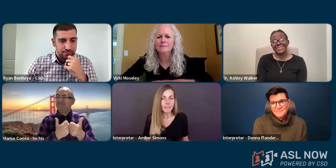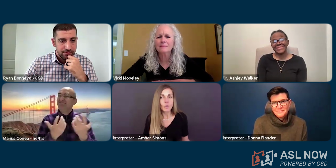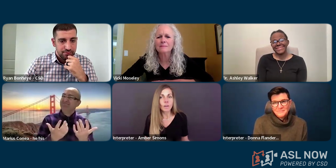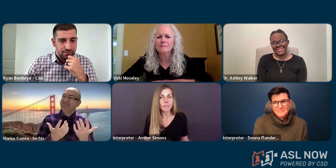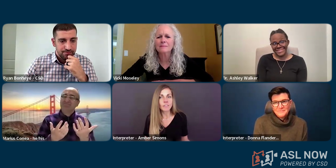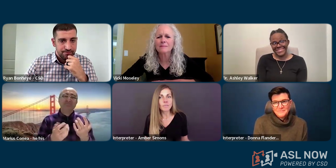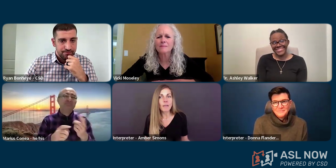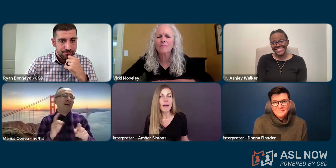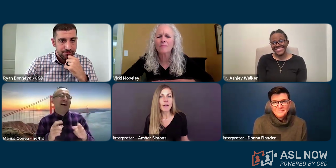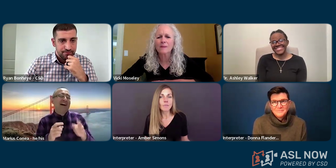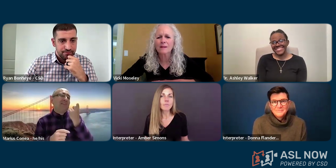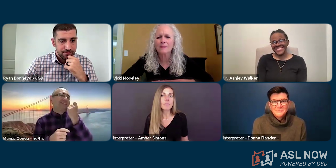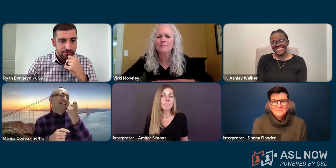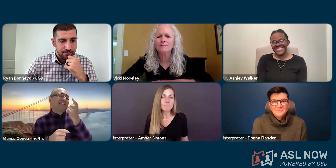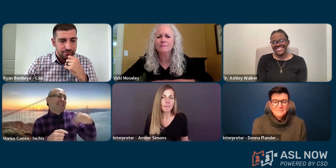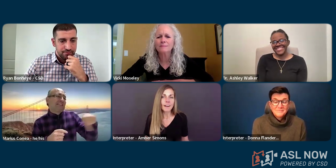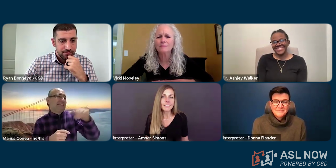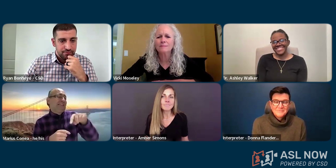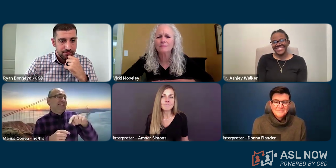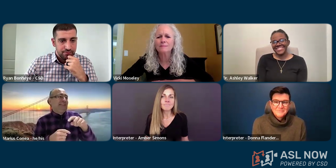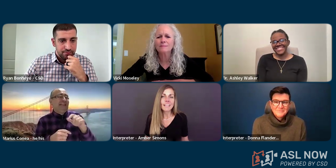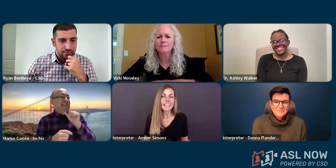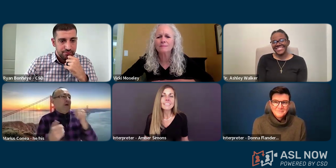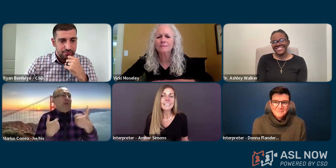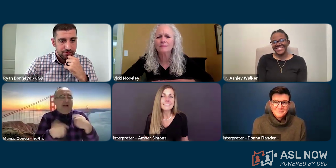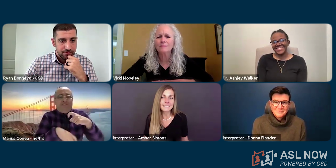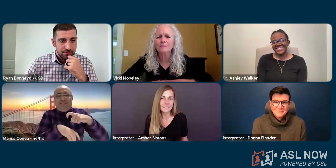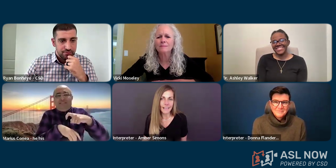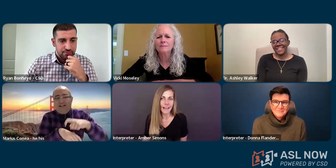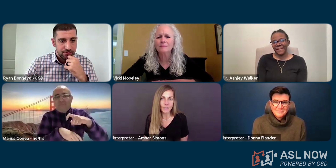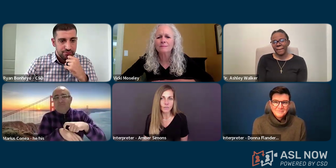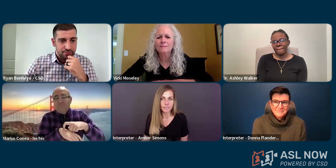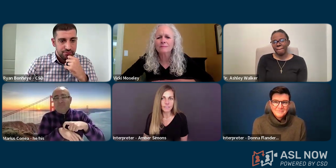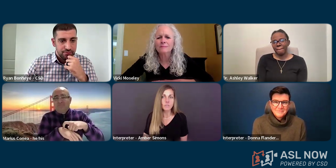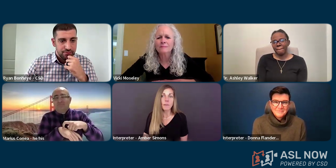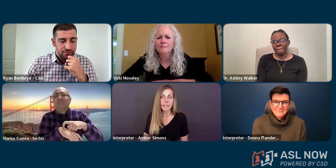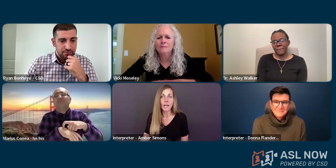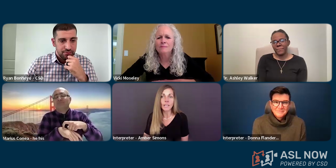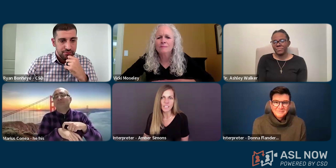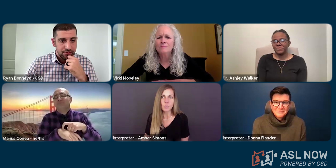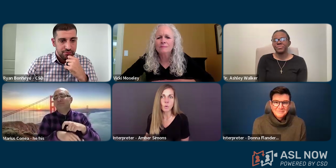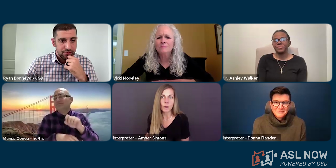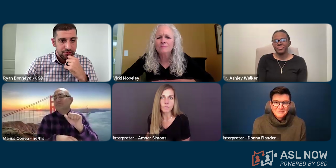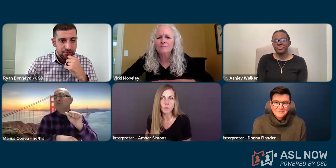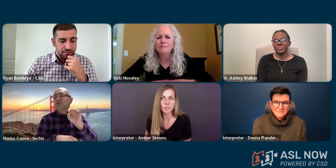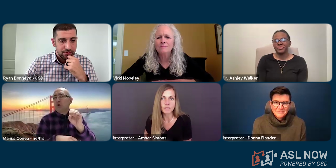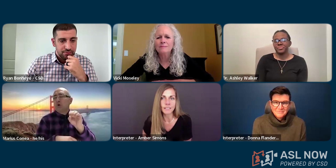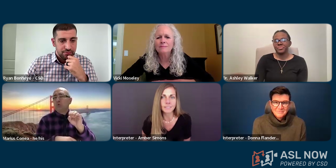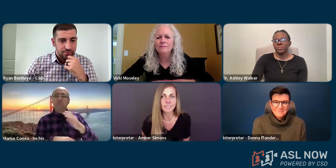it's going to have less and less accuracy depending on each one of those things.